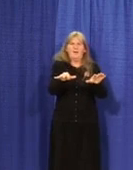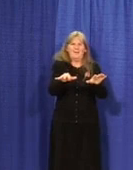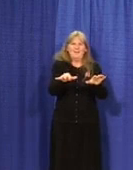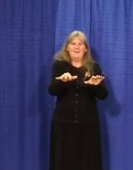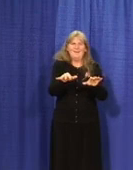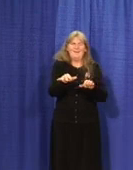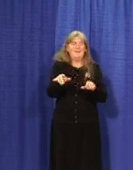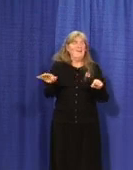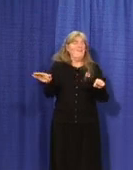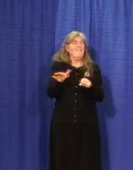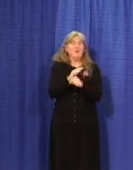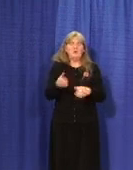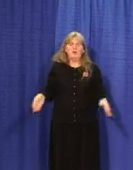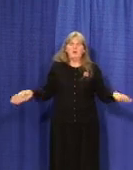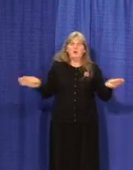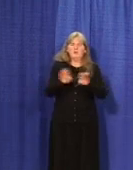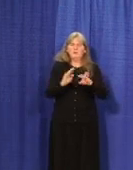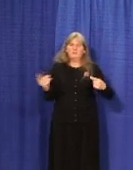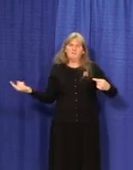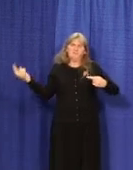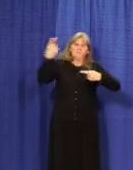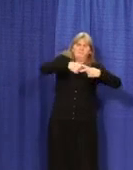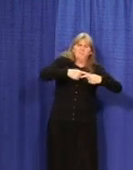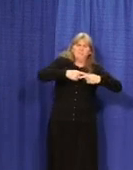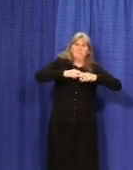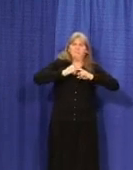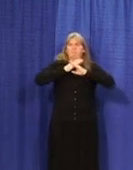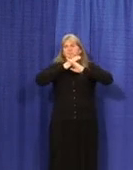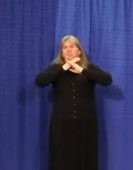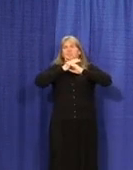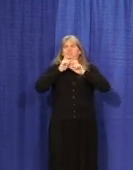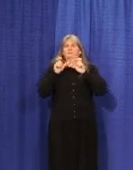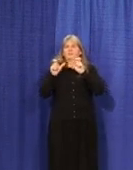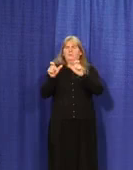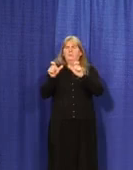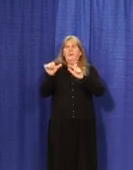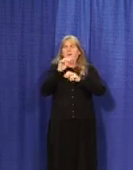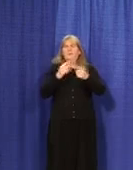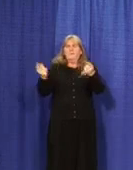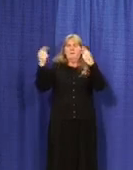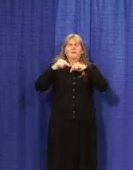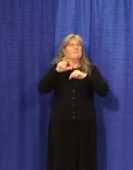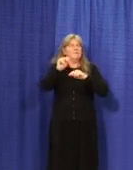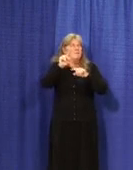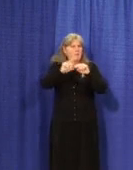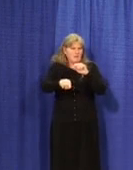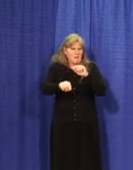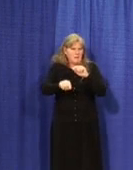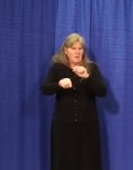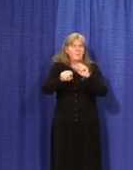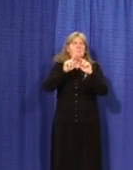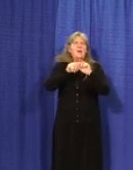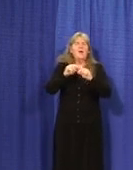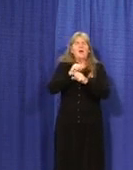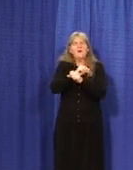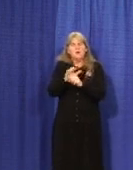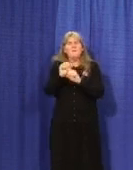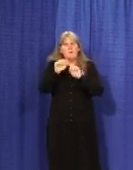entirely, but we can definitely reduce the risk of COVID advancing into Yukon. We have to live up to that